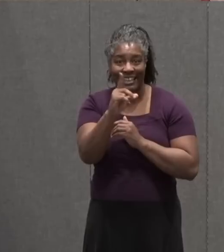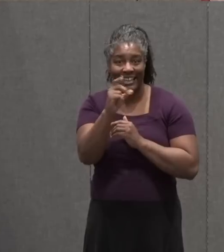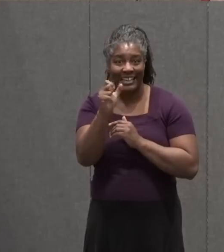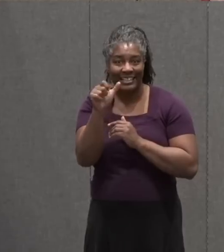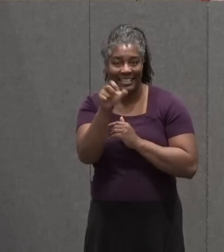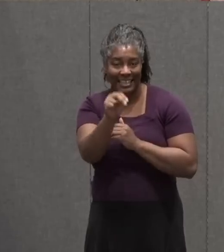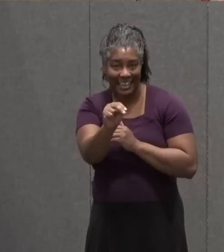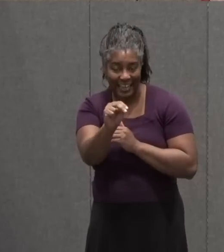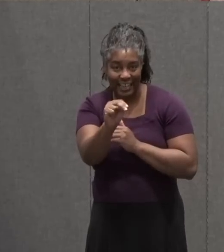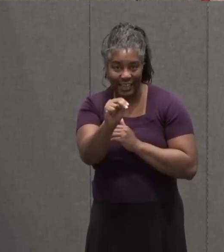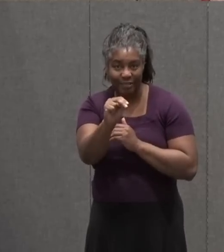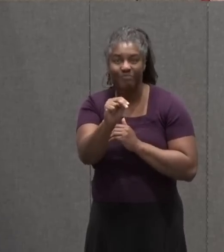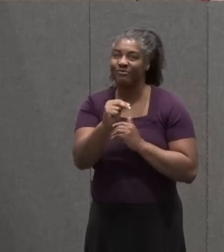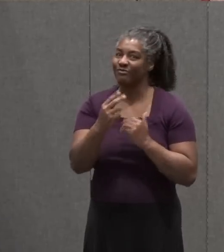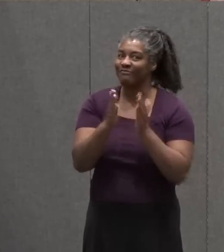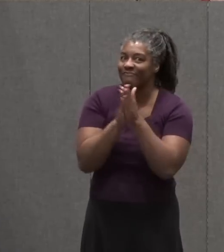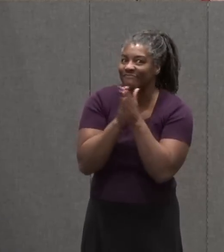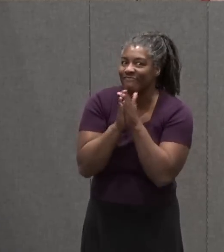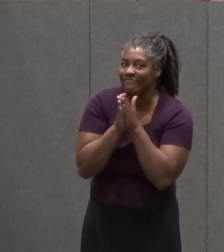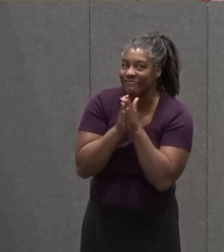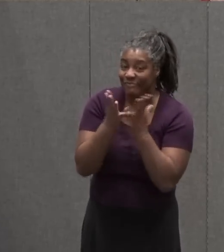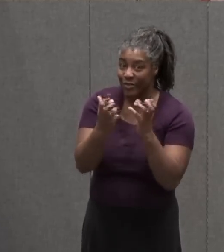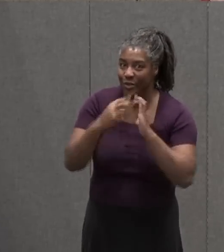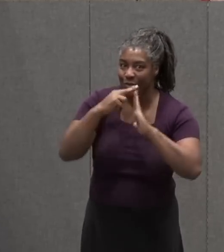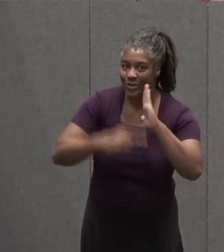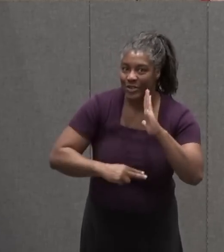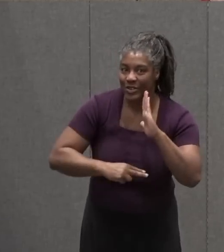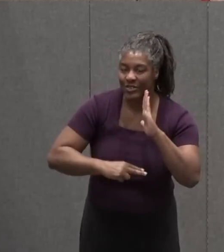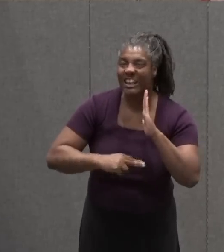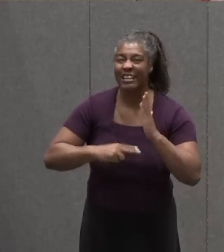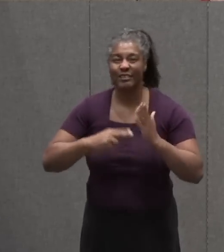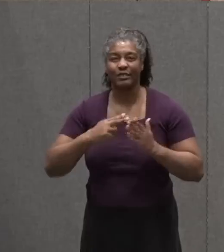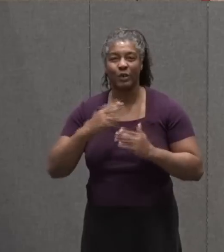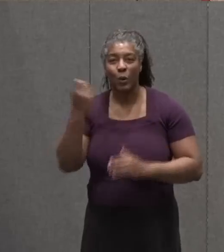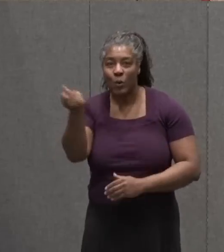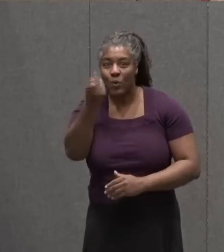and we'll be back in just a second with more from @Home with APS.